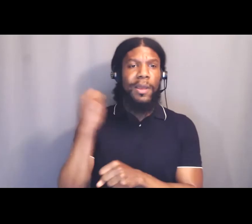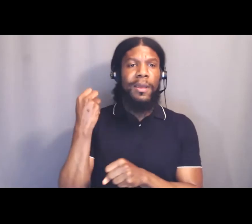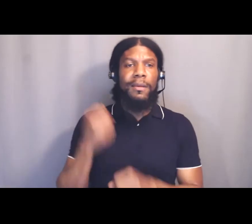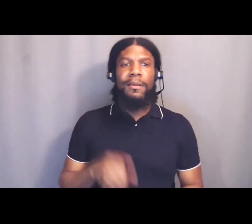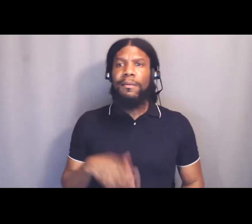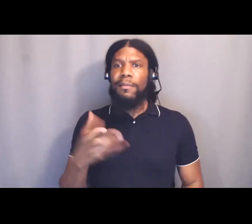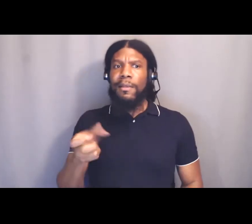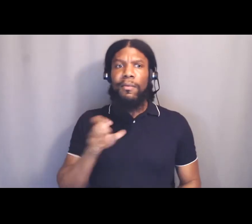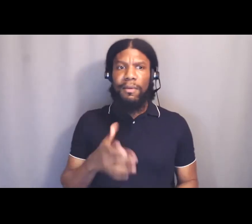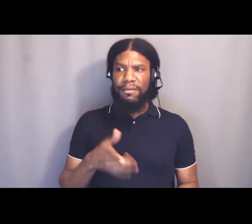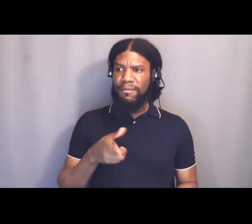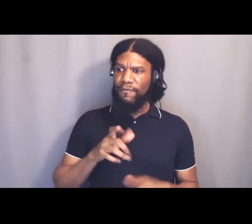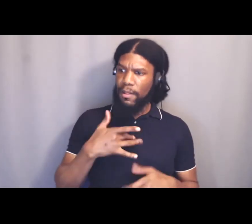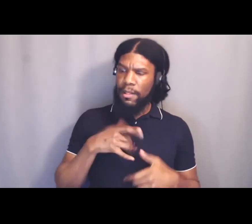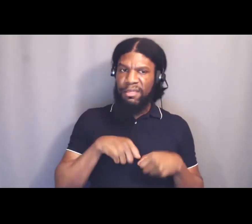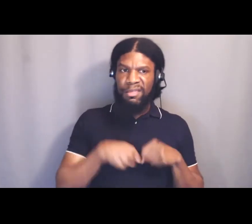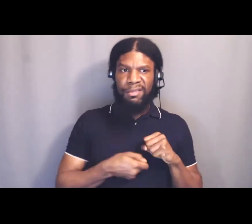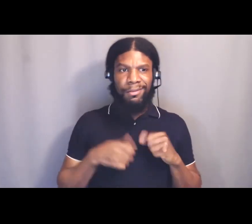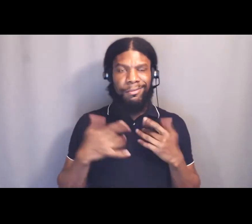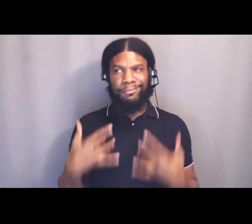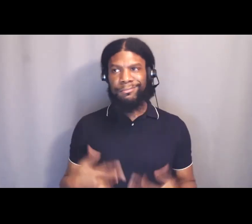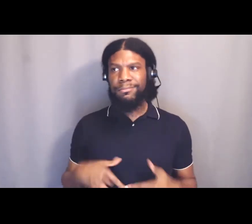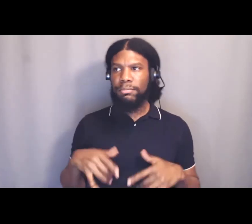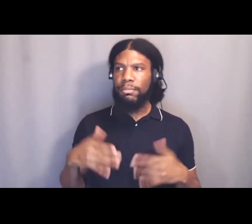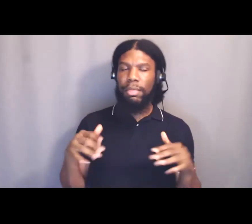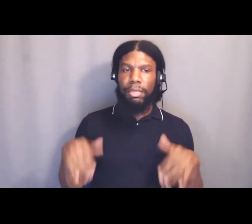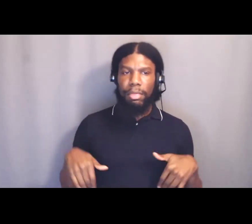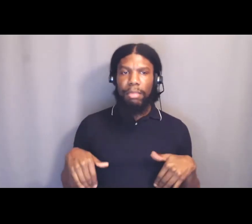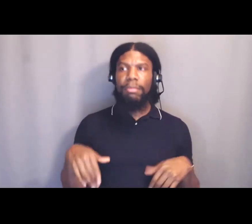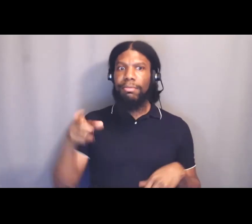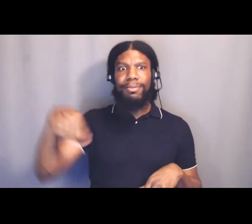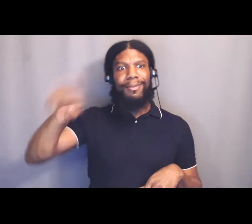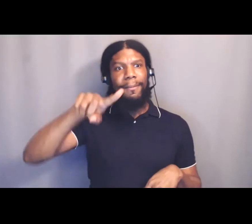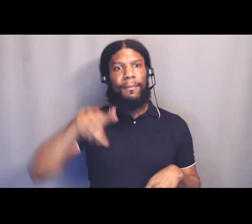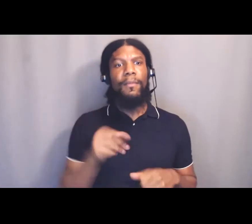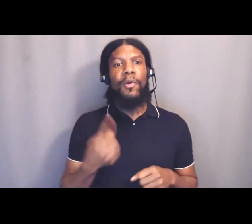And so we stood with the family of Jacob Blake, who was shot in the back seven times.